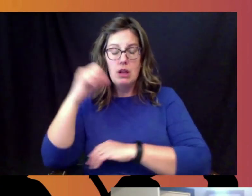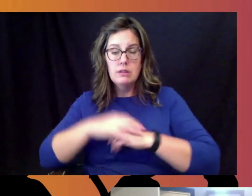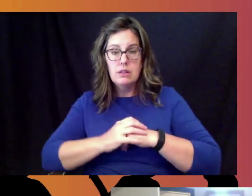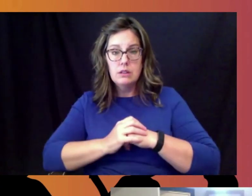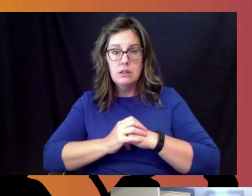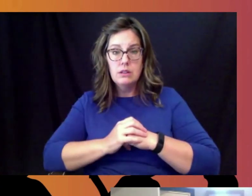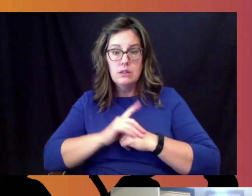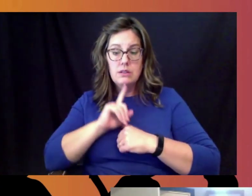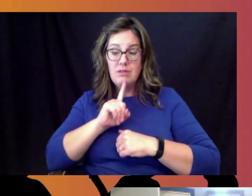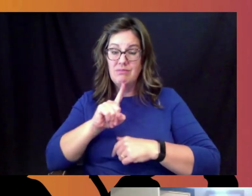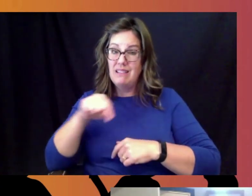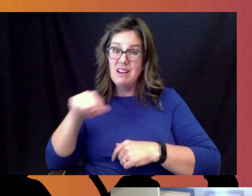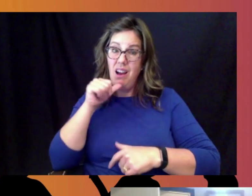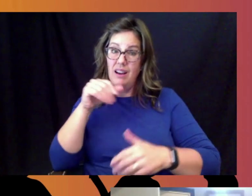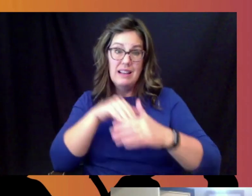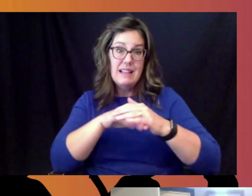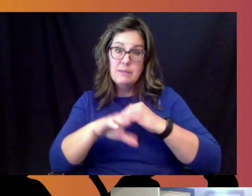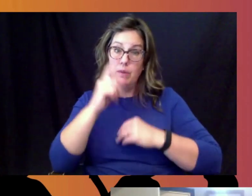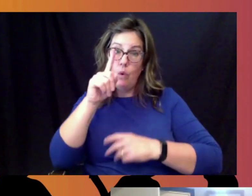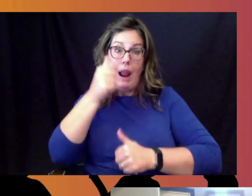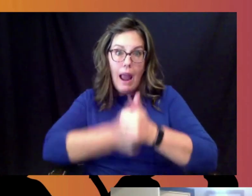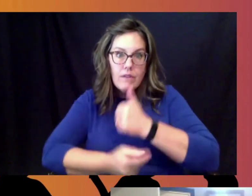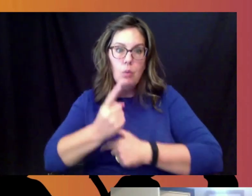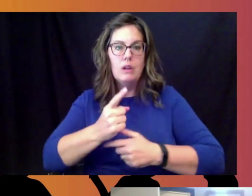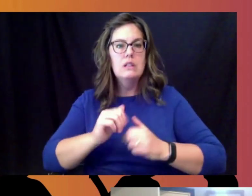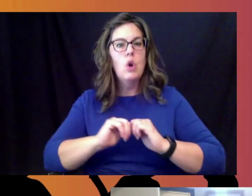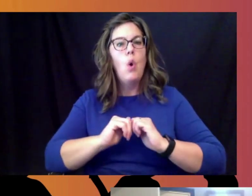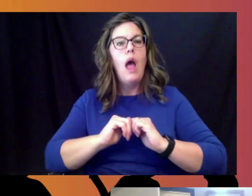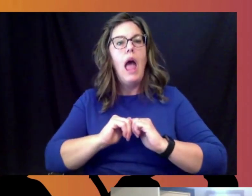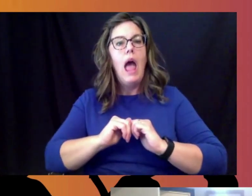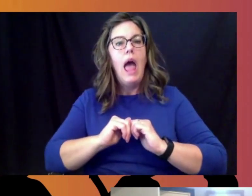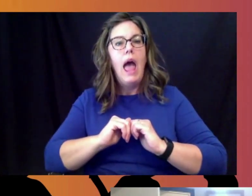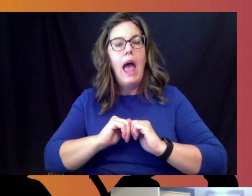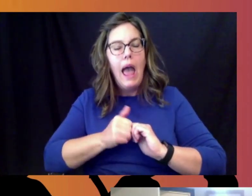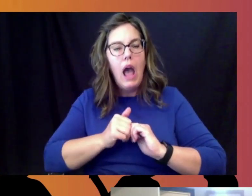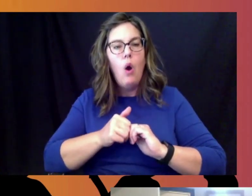so what are ways from your own home in your own everyday life that you can make sure you're